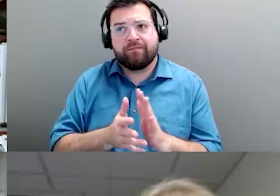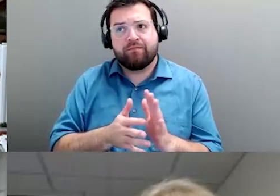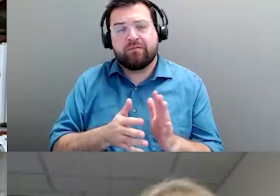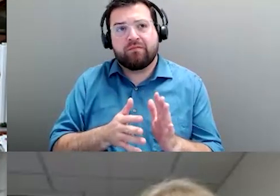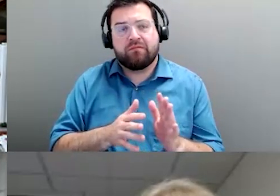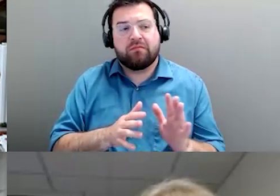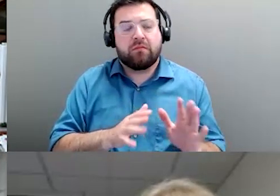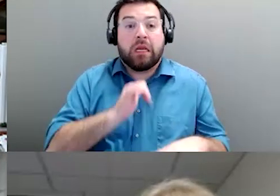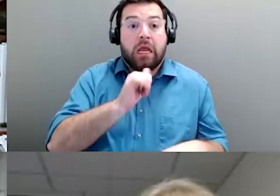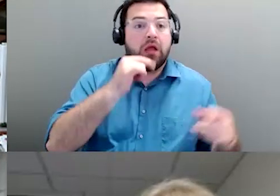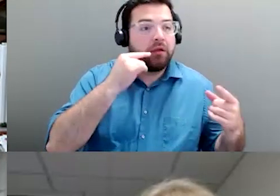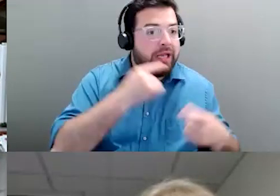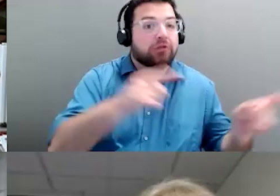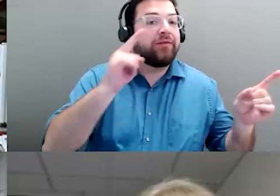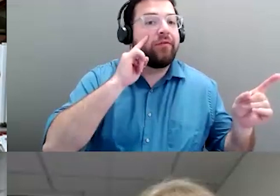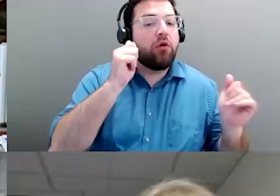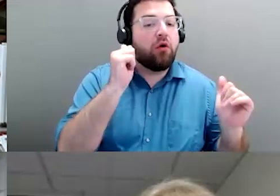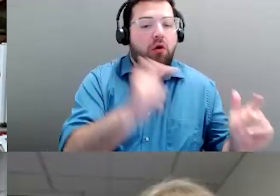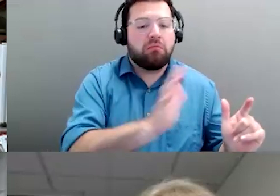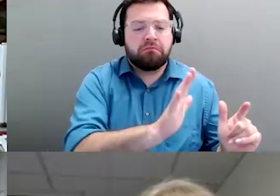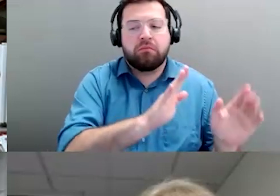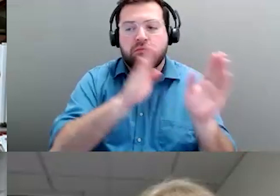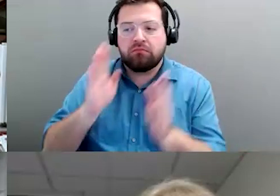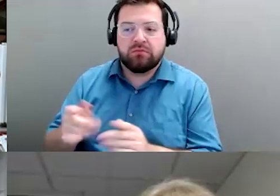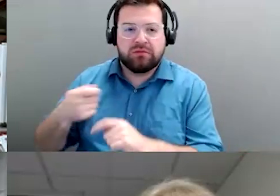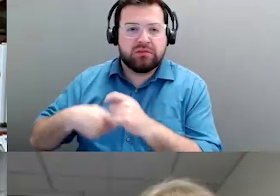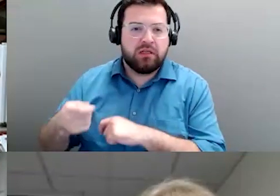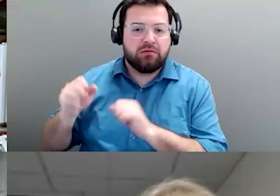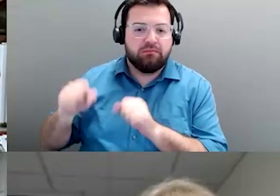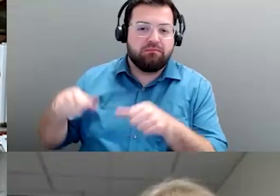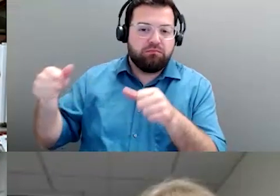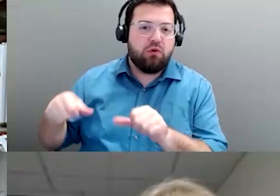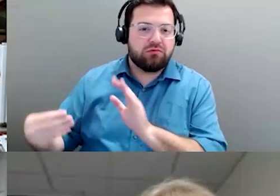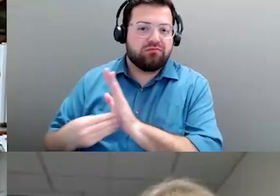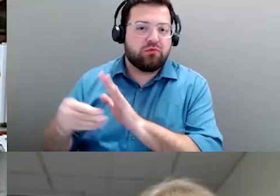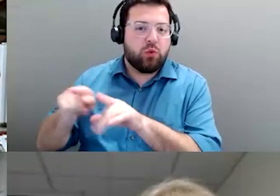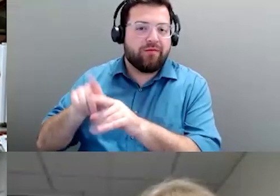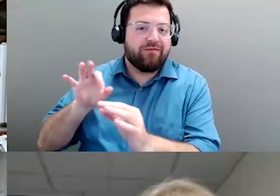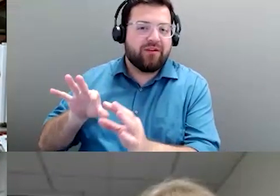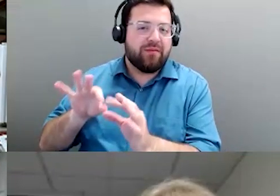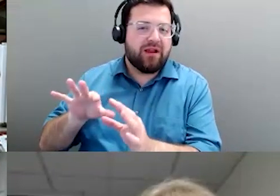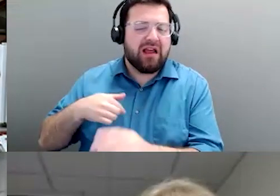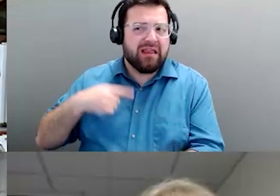for everyone, you just post that to, the feedback. I think that would, that would count even